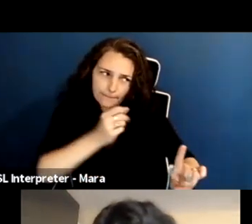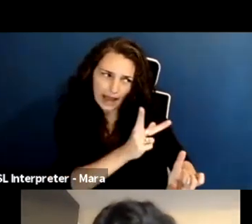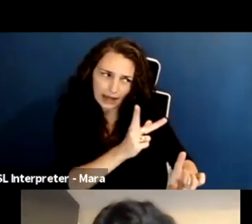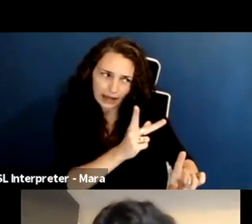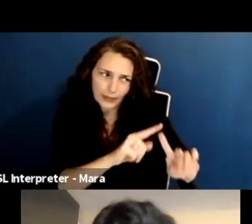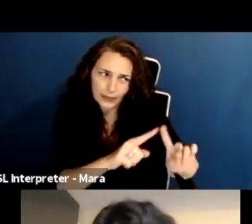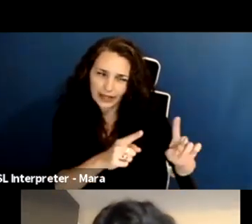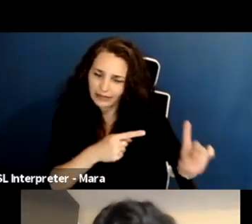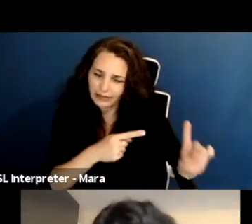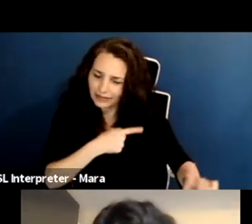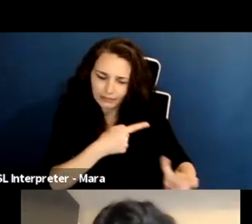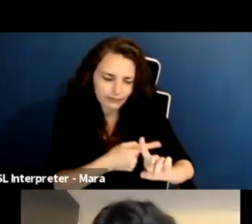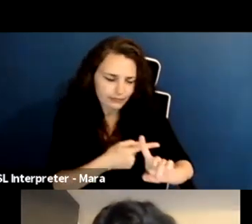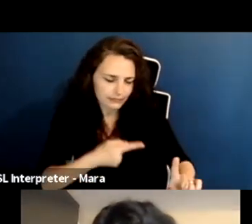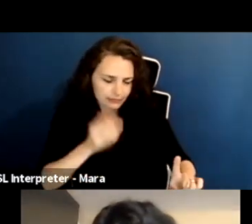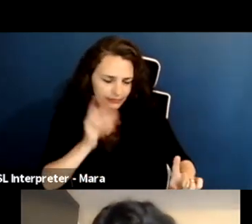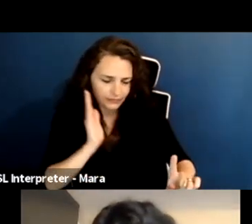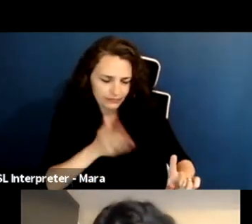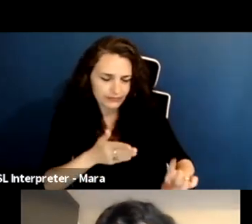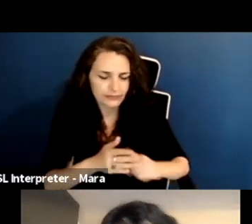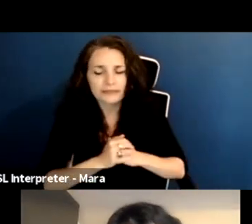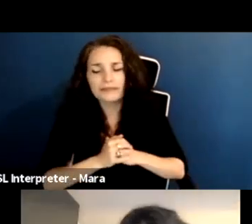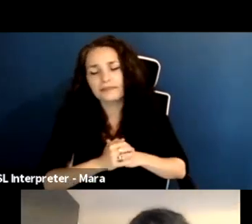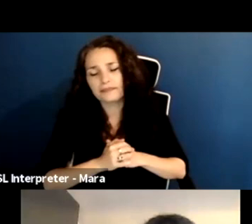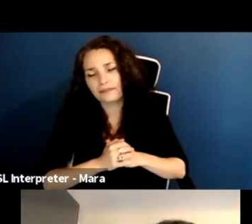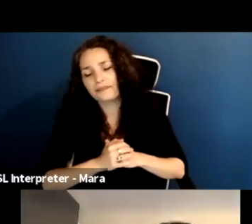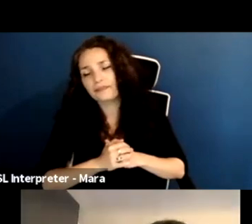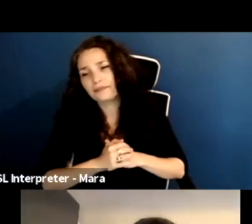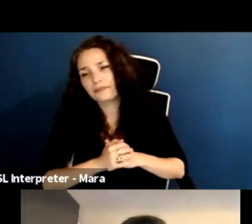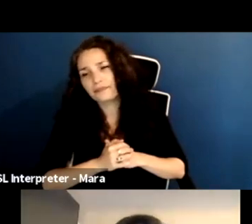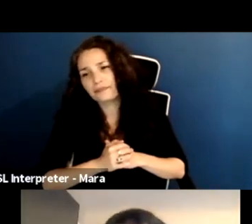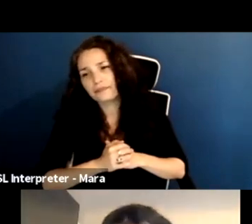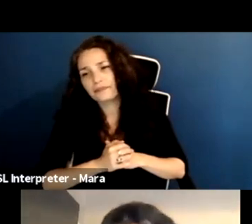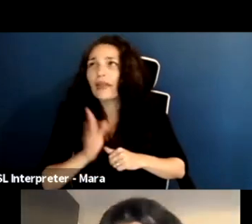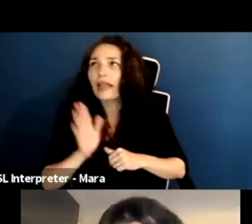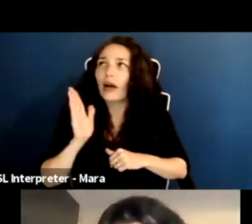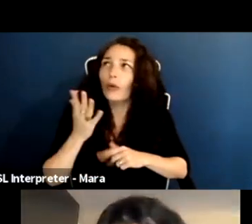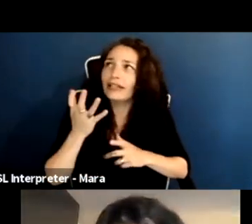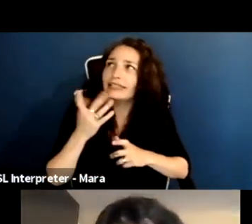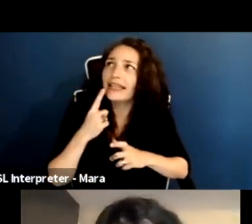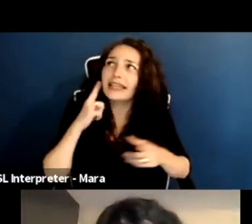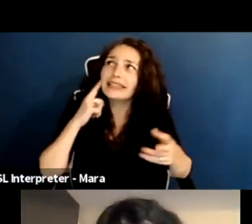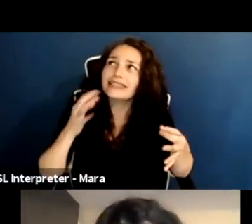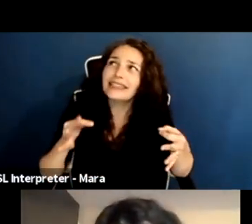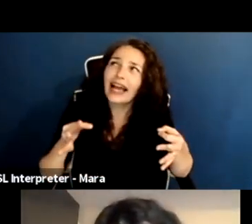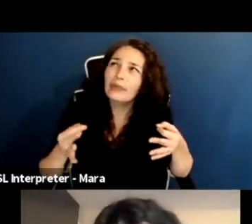And so there are people who have whether, I was gonna say they chose but I don't think it's even a choosing.